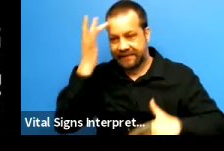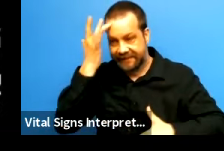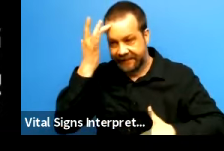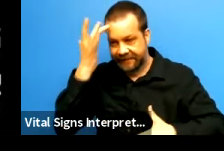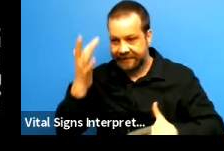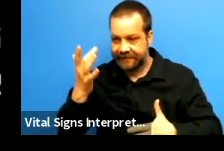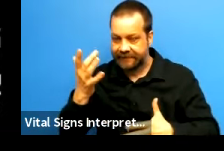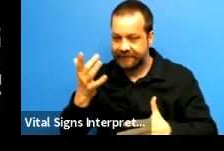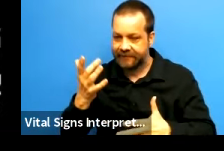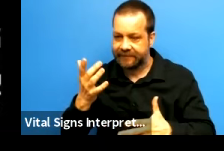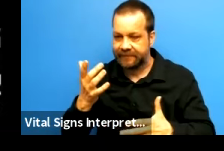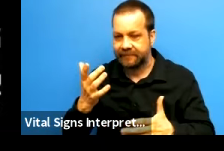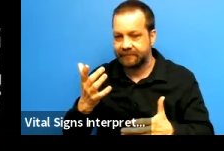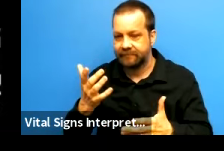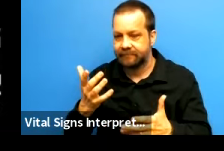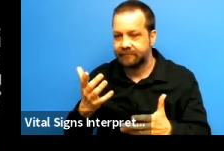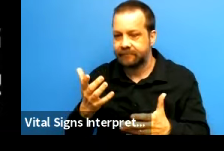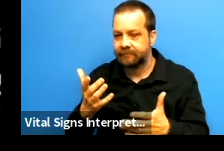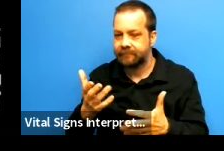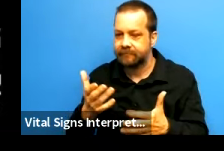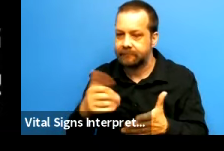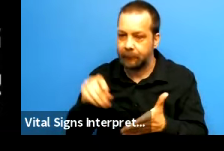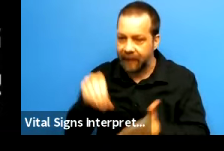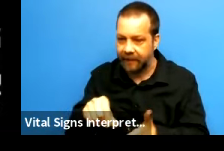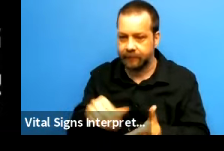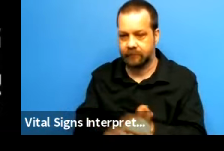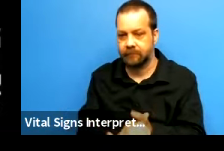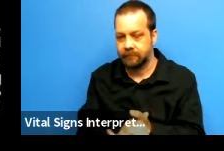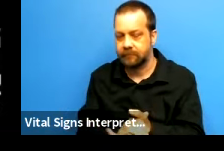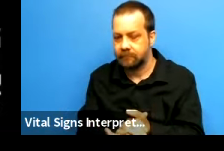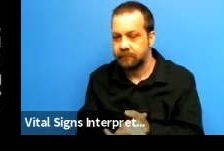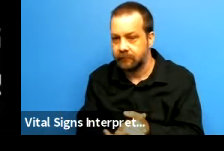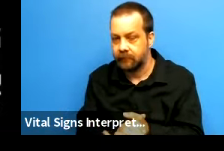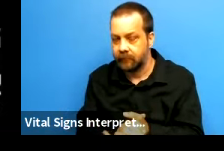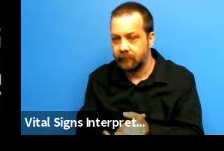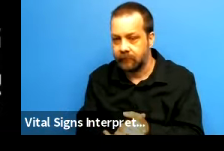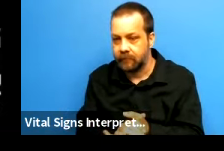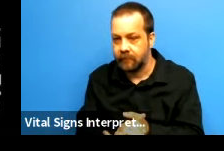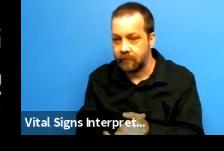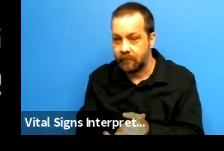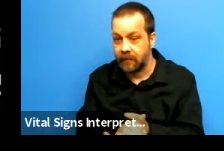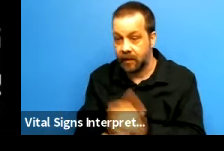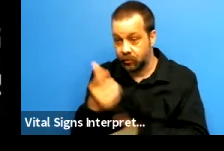so everybody understands how this will work. At Georgia Tech we had a process that you can apply